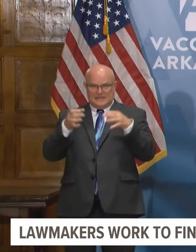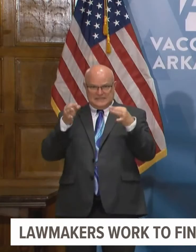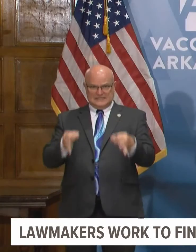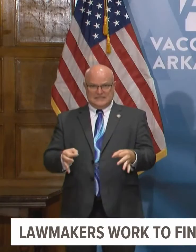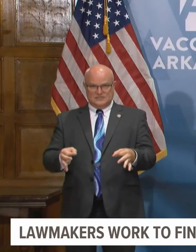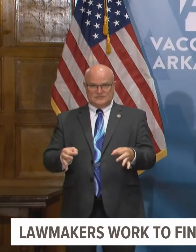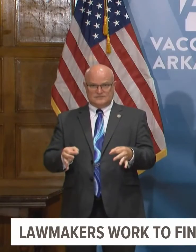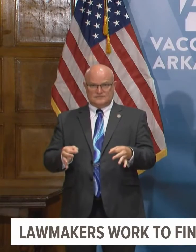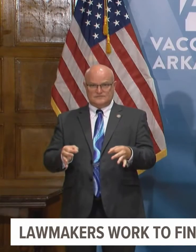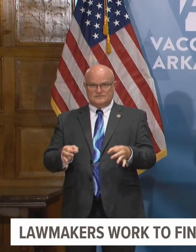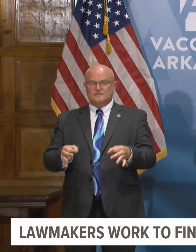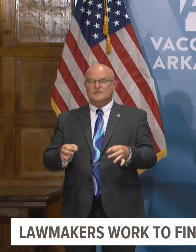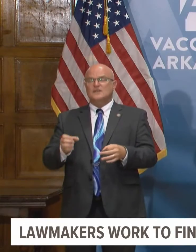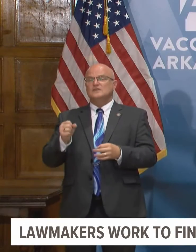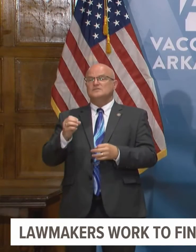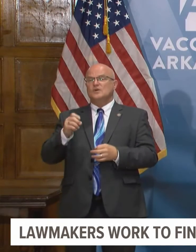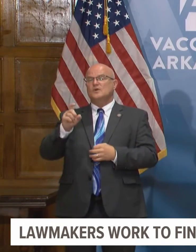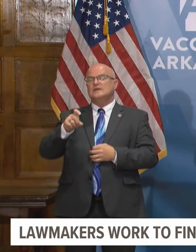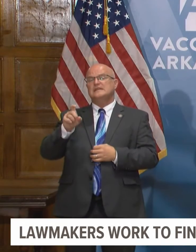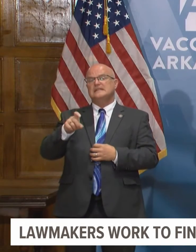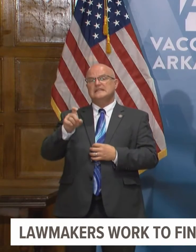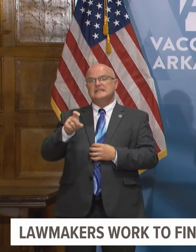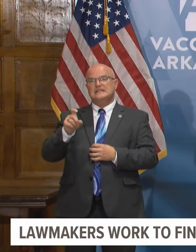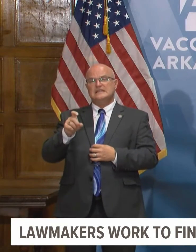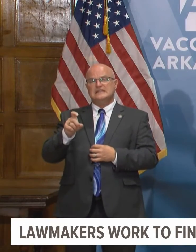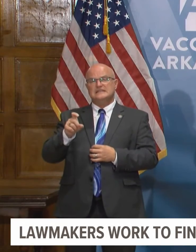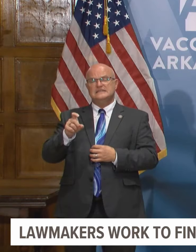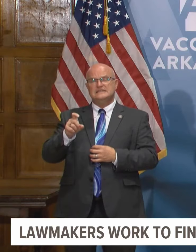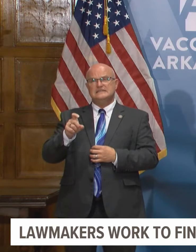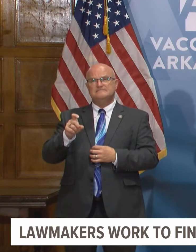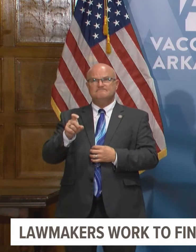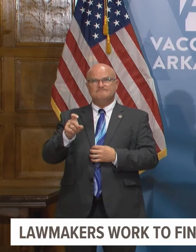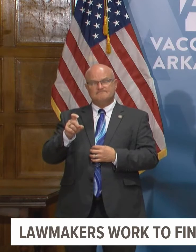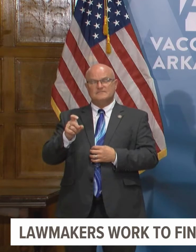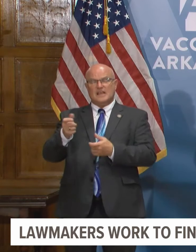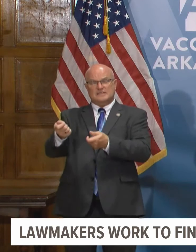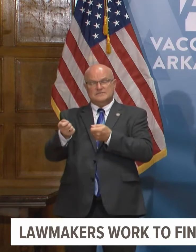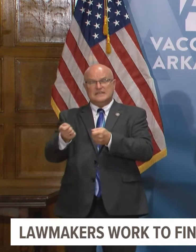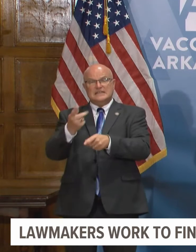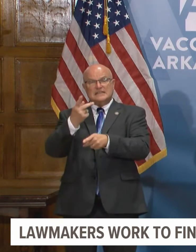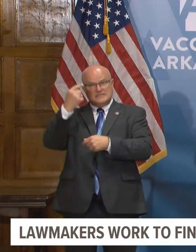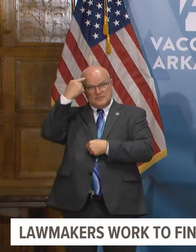but says how you divide counties. Is important, I would urge them to keep in